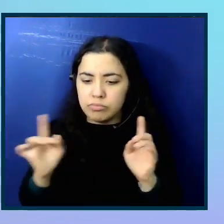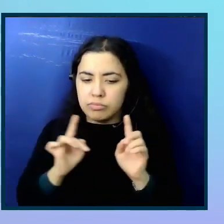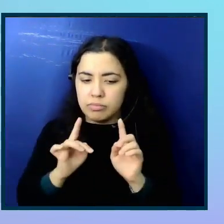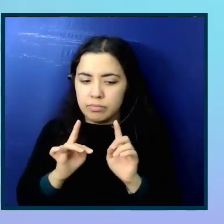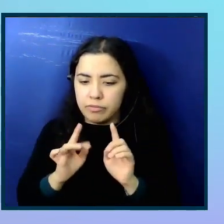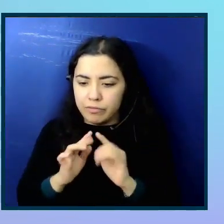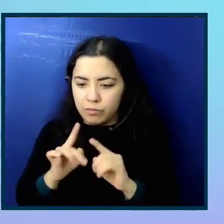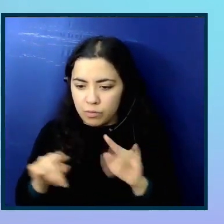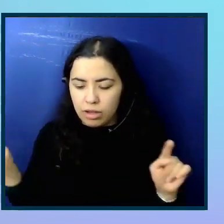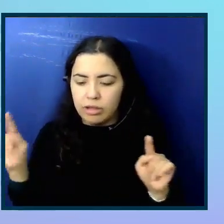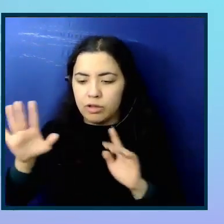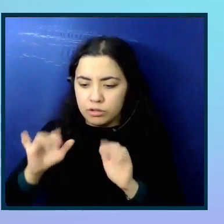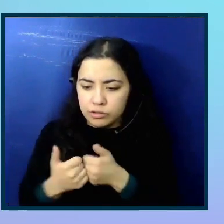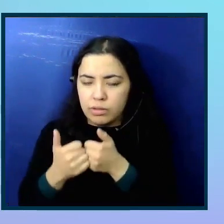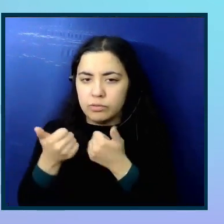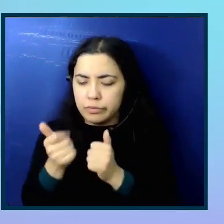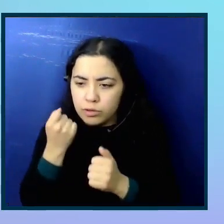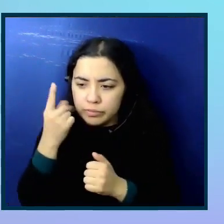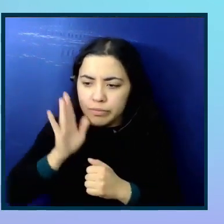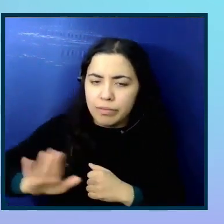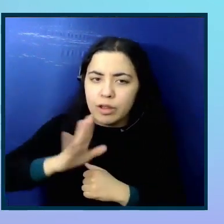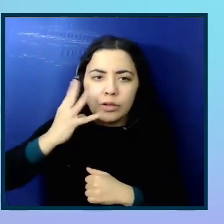that we're trying to understand their experience